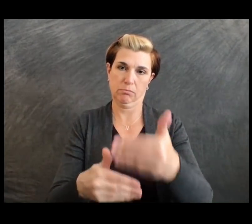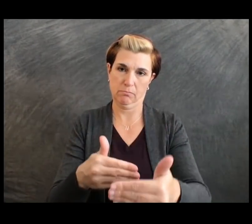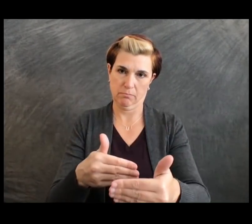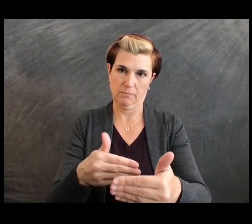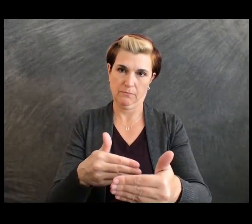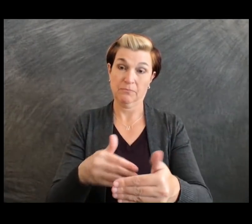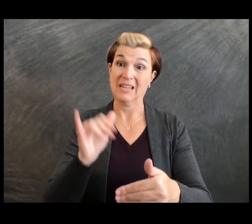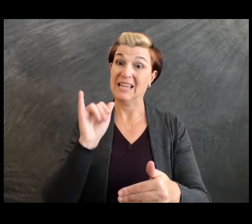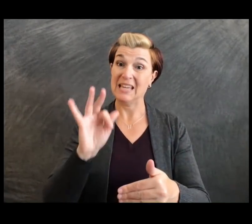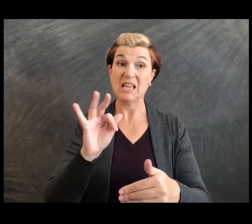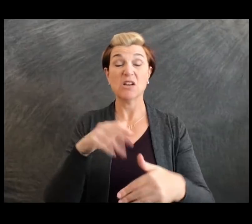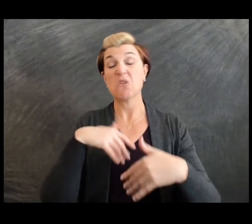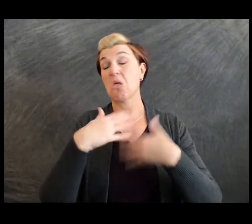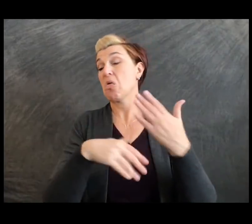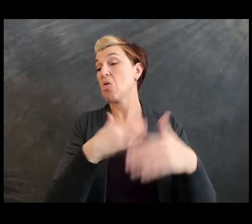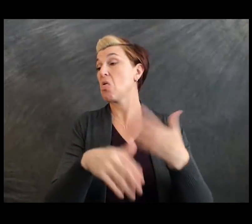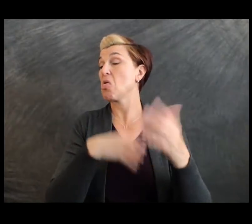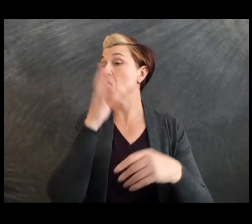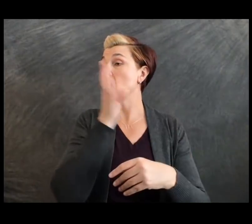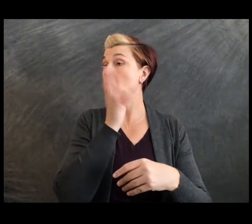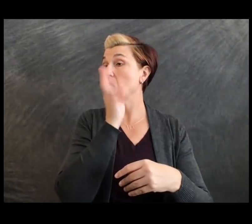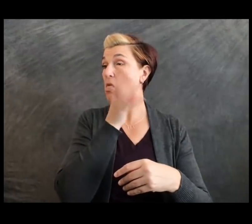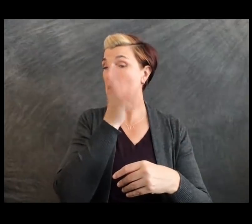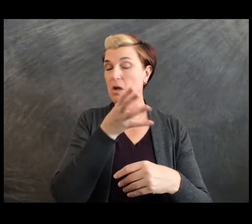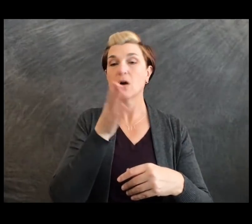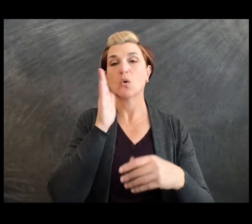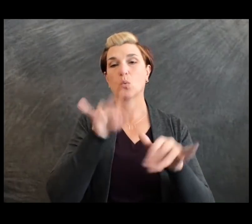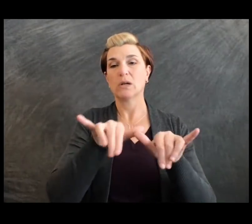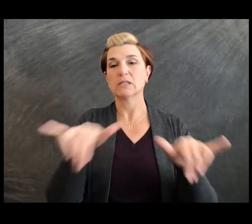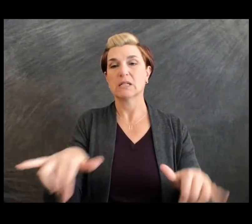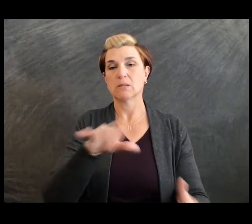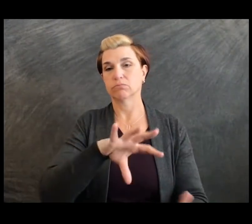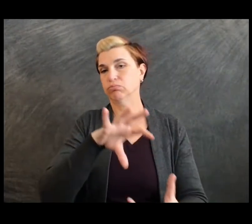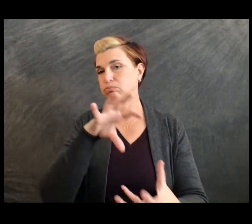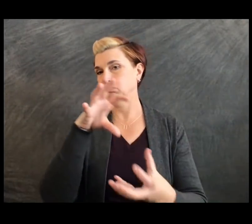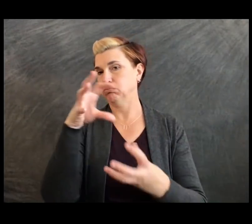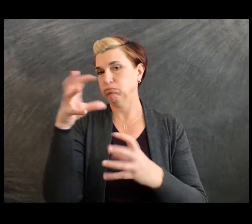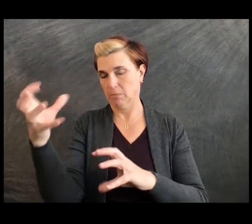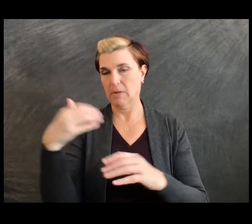that's being spent if you don't spend the money and deal with this now it's